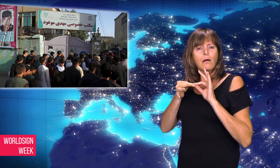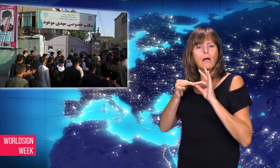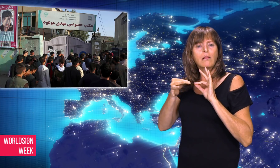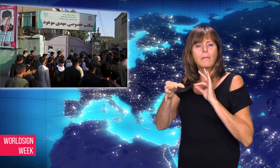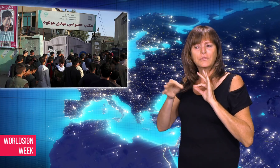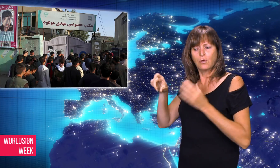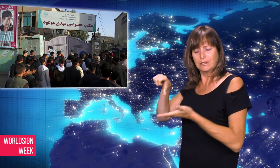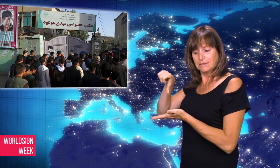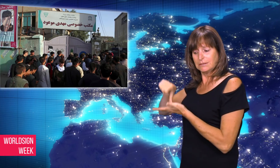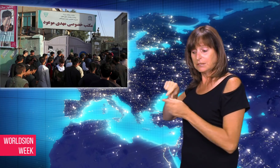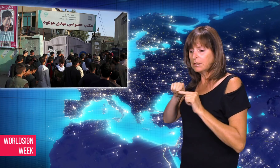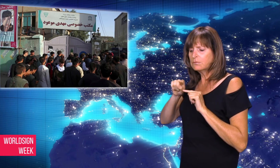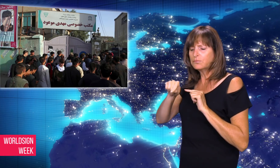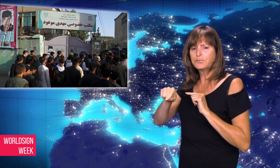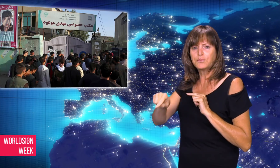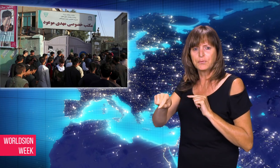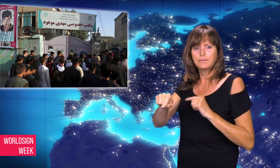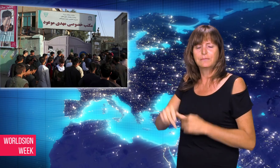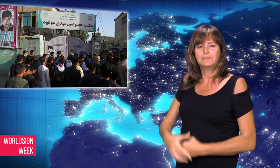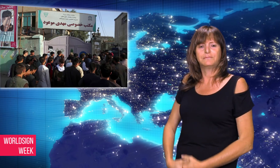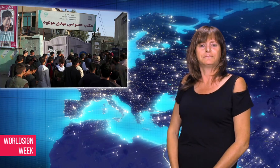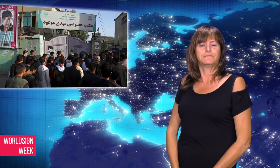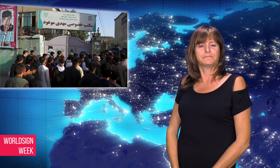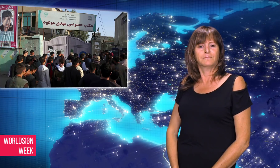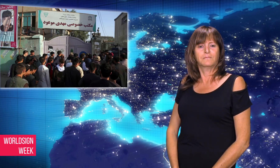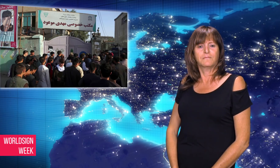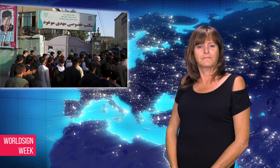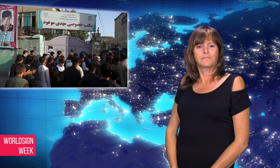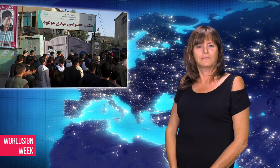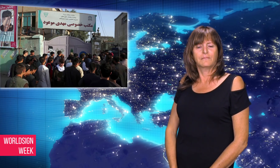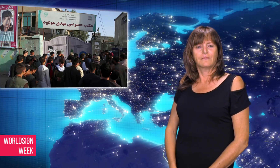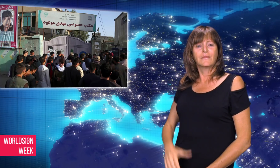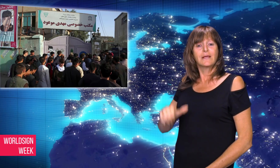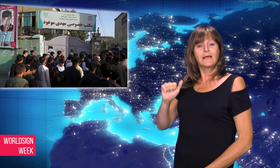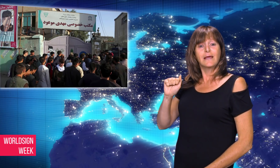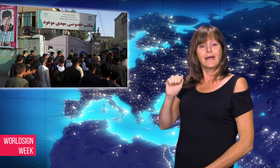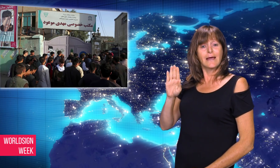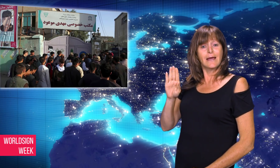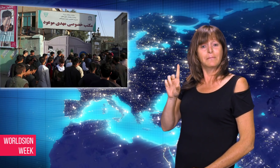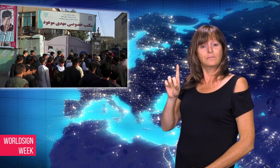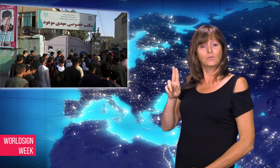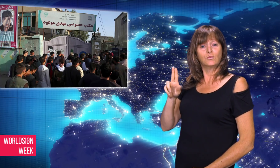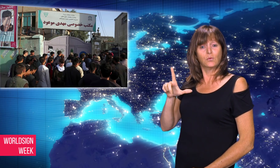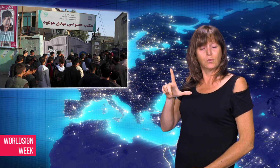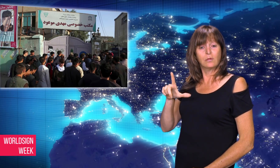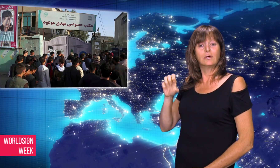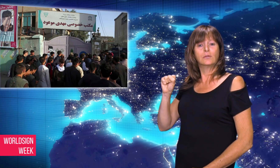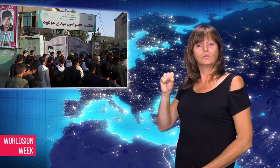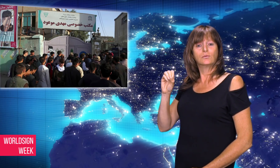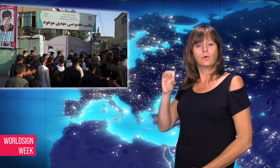troops in December 2014, Afghan forces